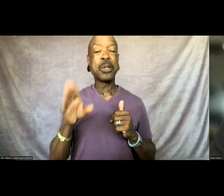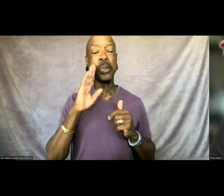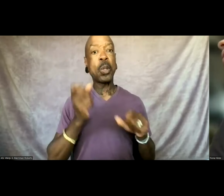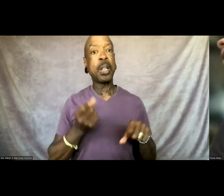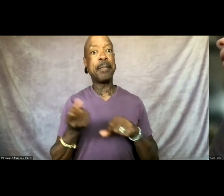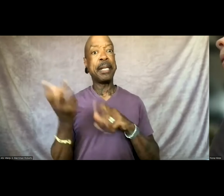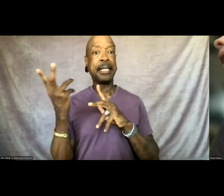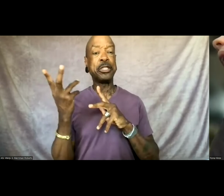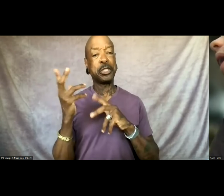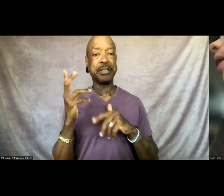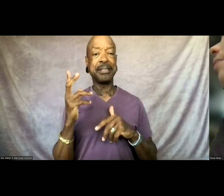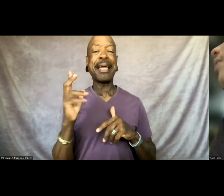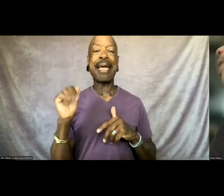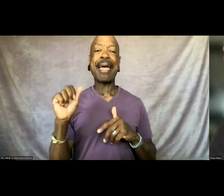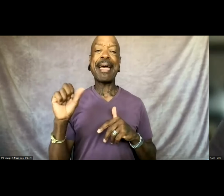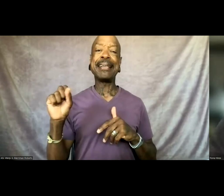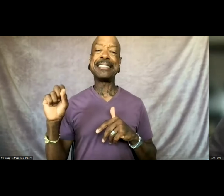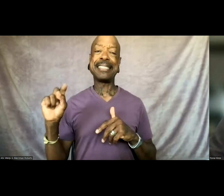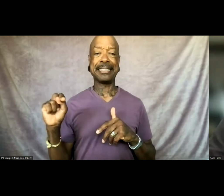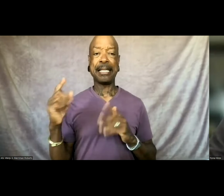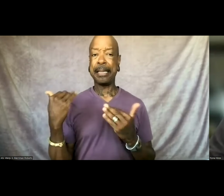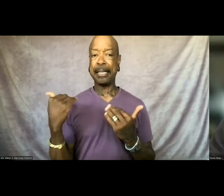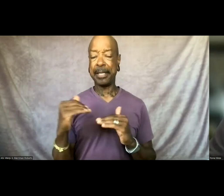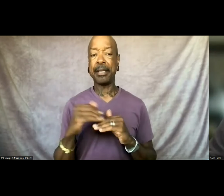to achieve